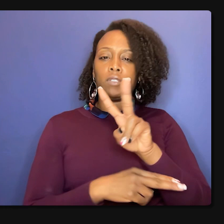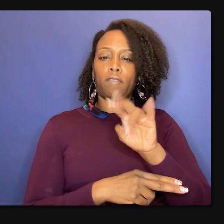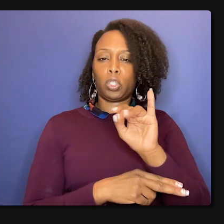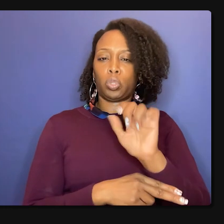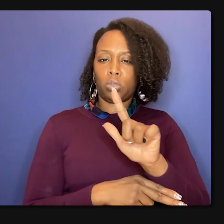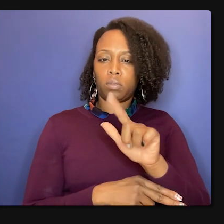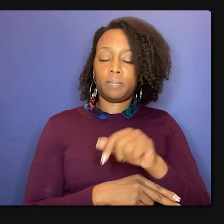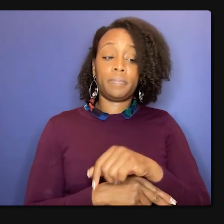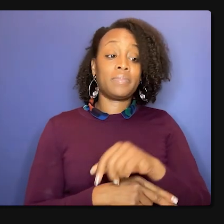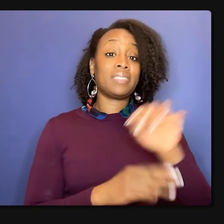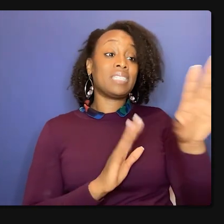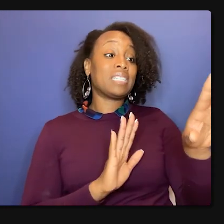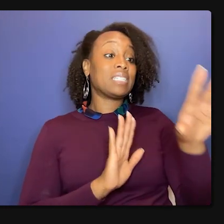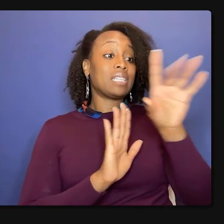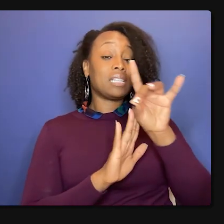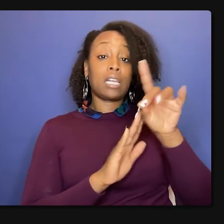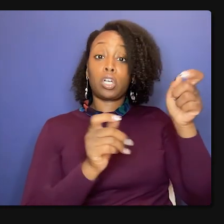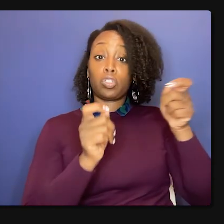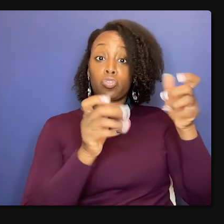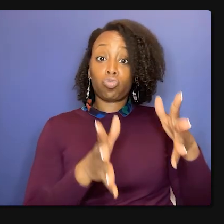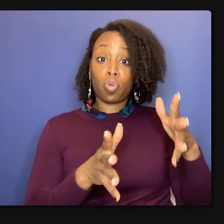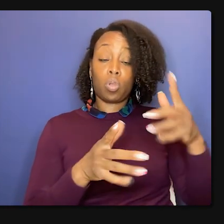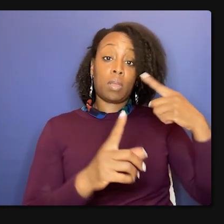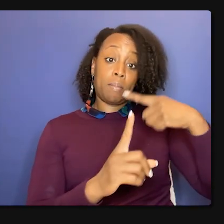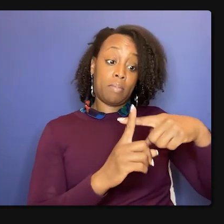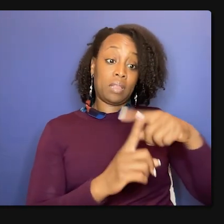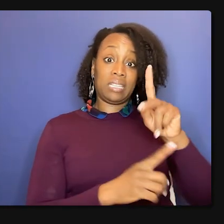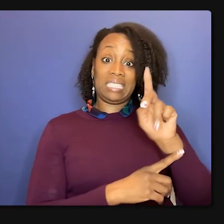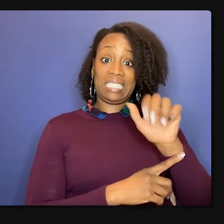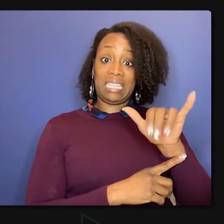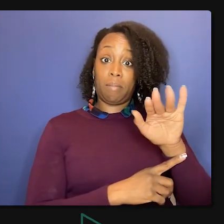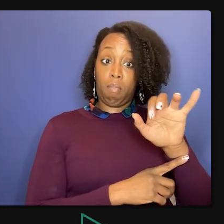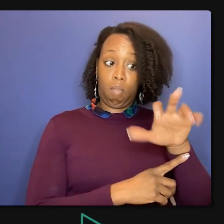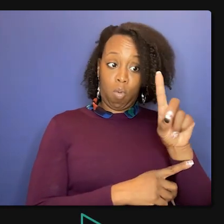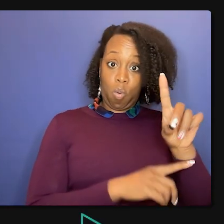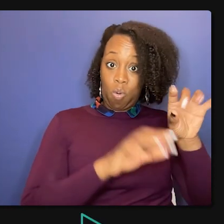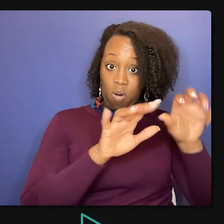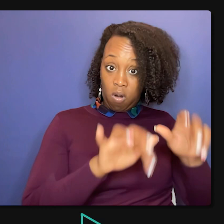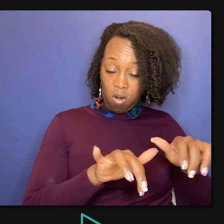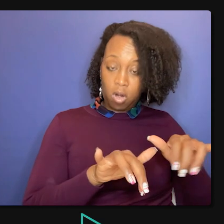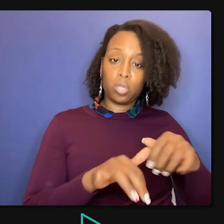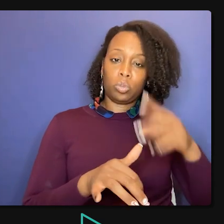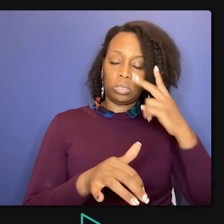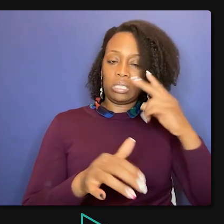Select controller plus keyboard, and you'll see an image of our virtual controller,